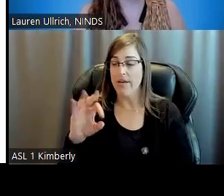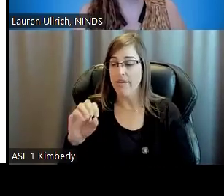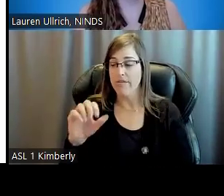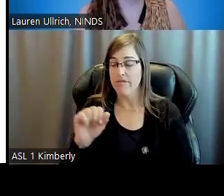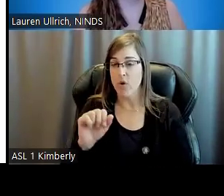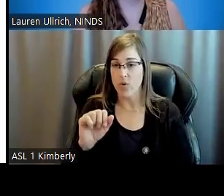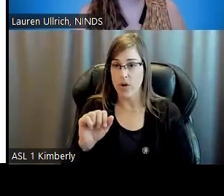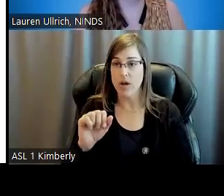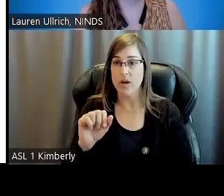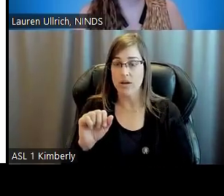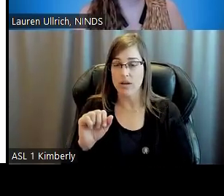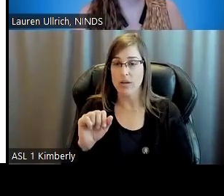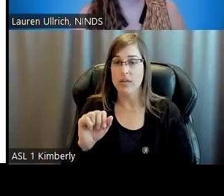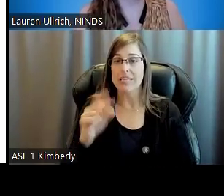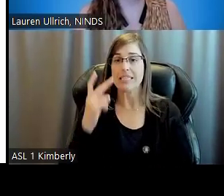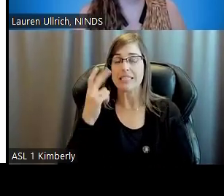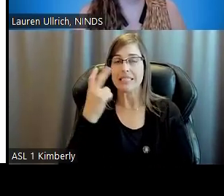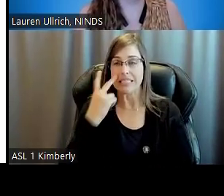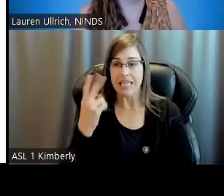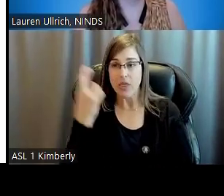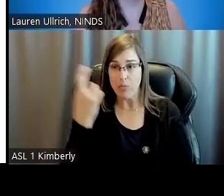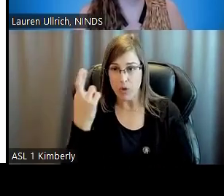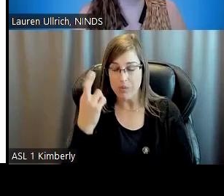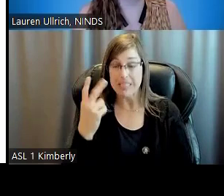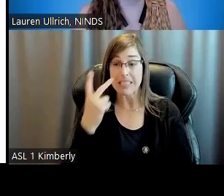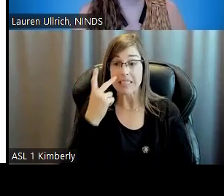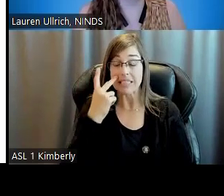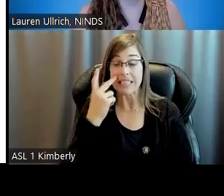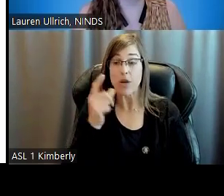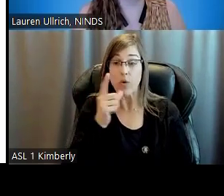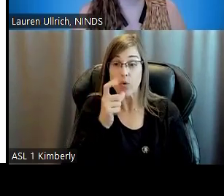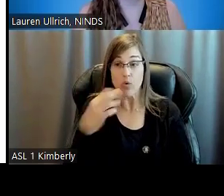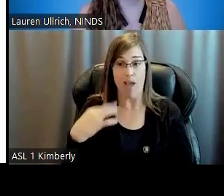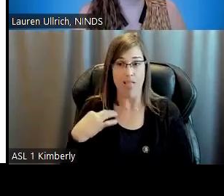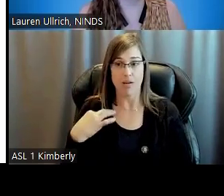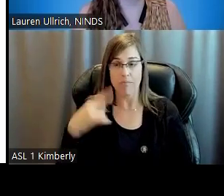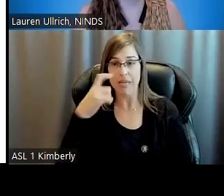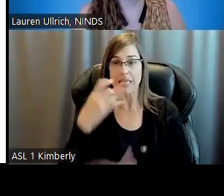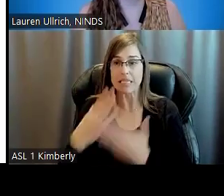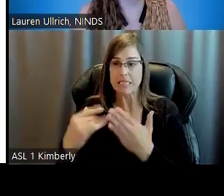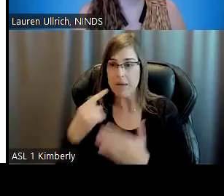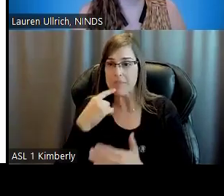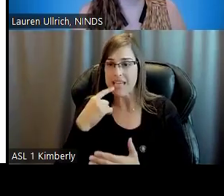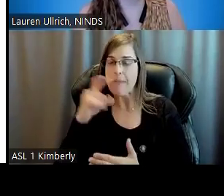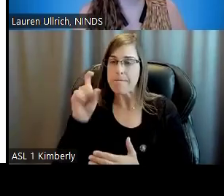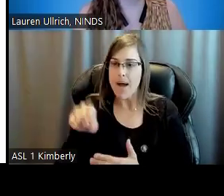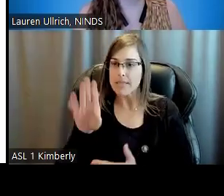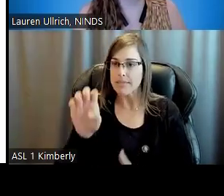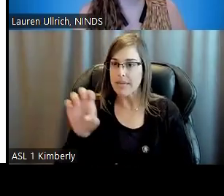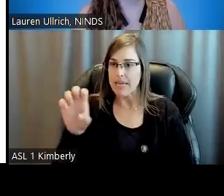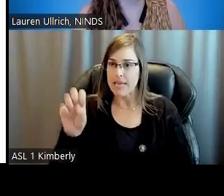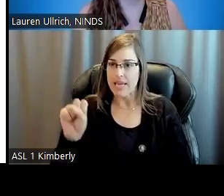see the purpose, see who's eligible because some say you have to be an early-stage investigator. I also just wanted to highlight one question